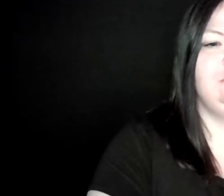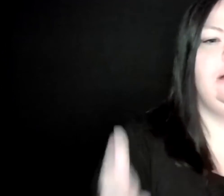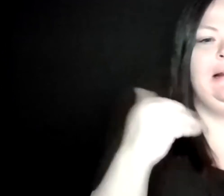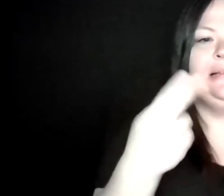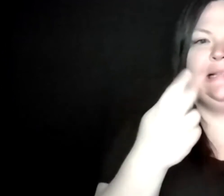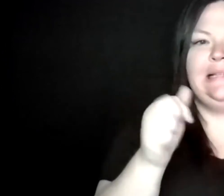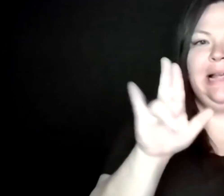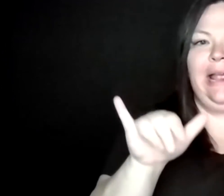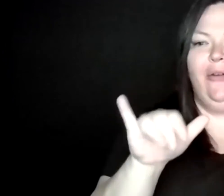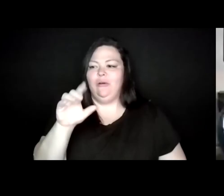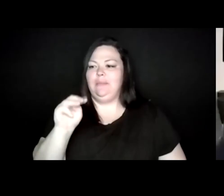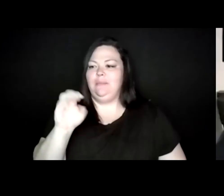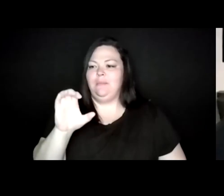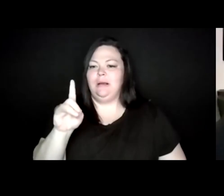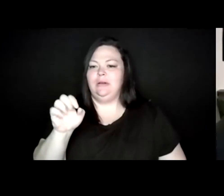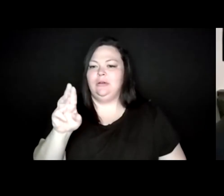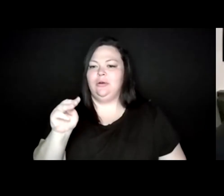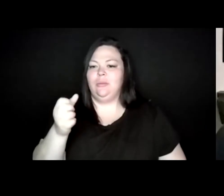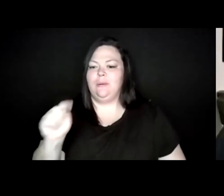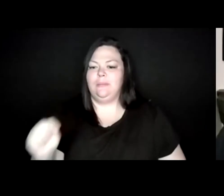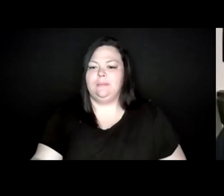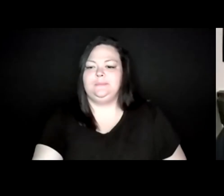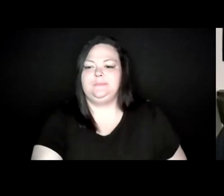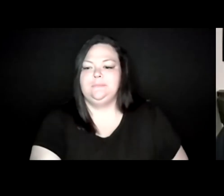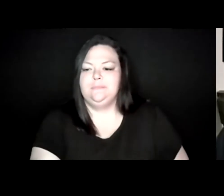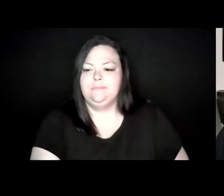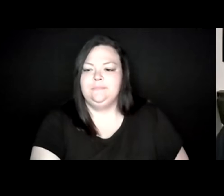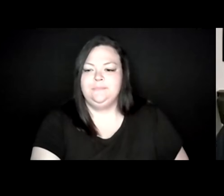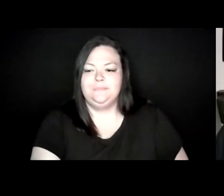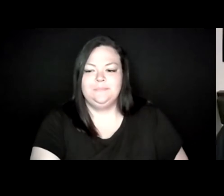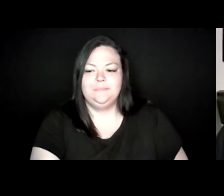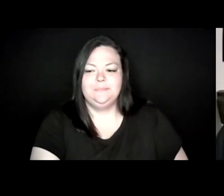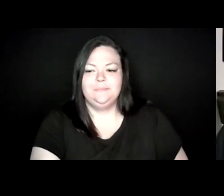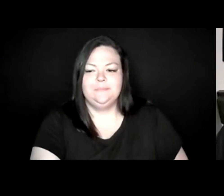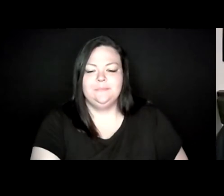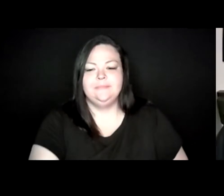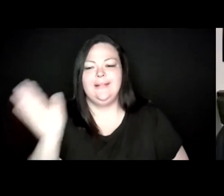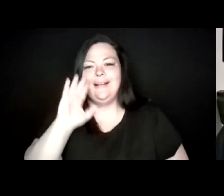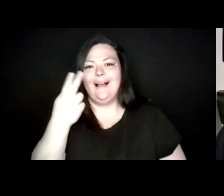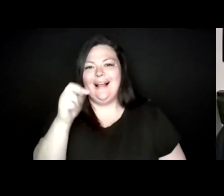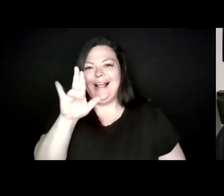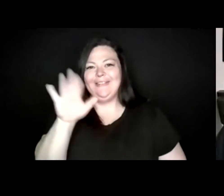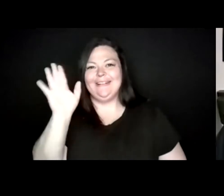Hi Harry. You're muted.